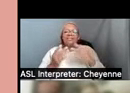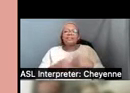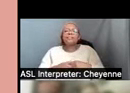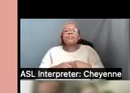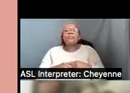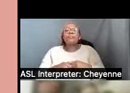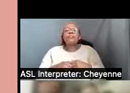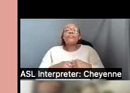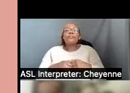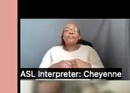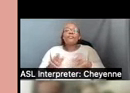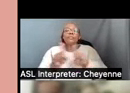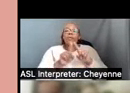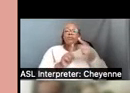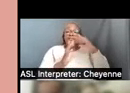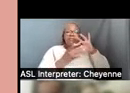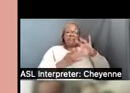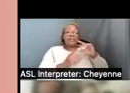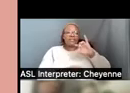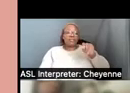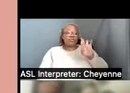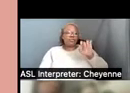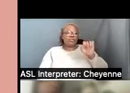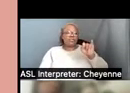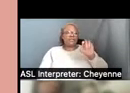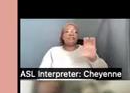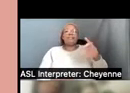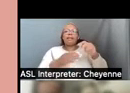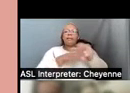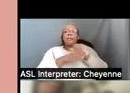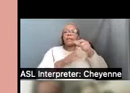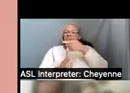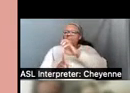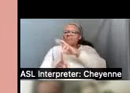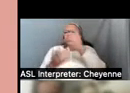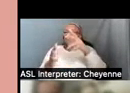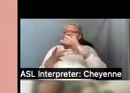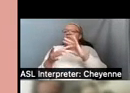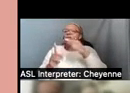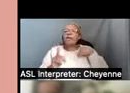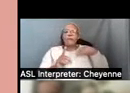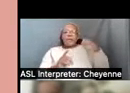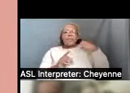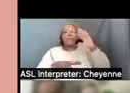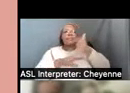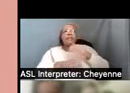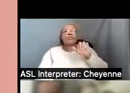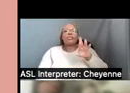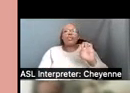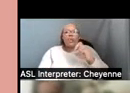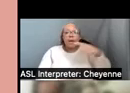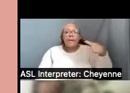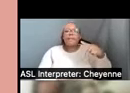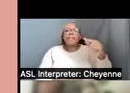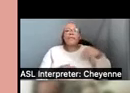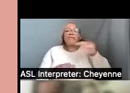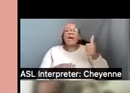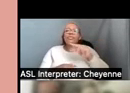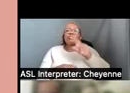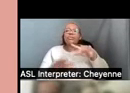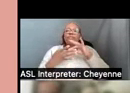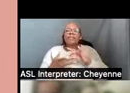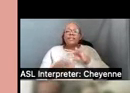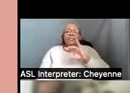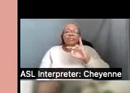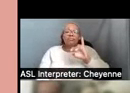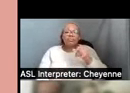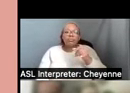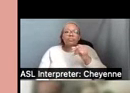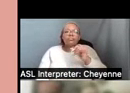So, in terms of journalistic practice, as Maria mentioned, our application is based off the core app